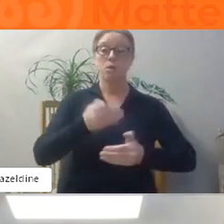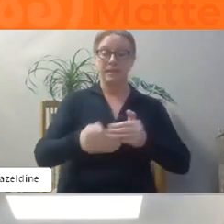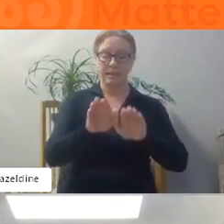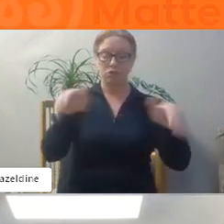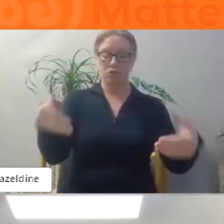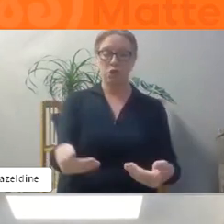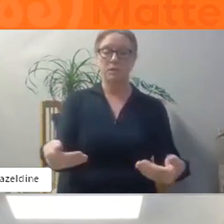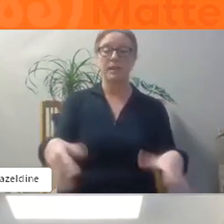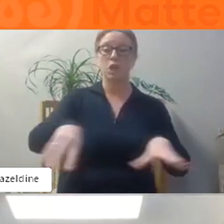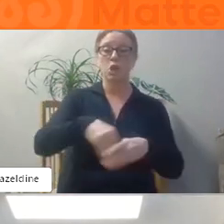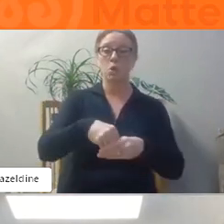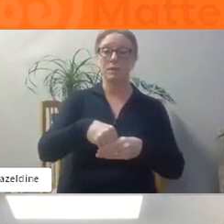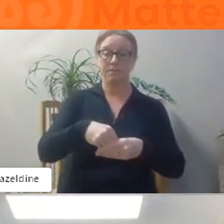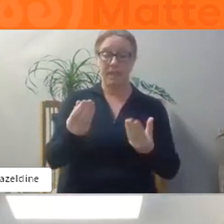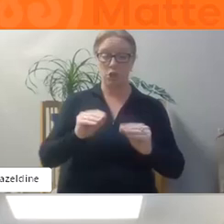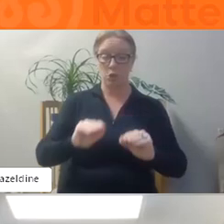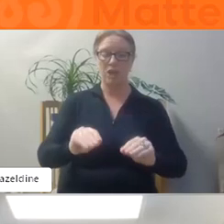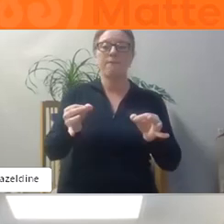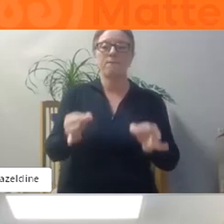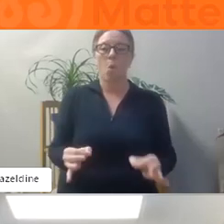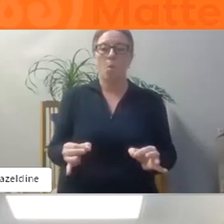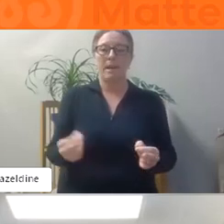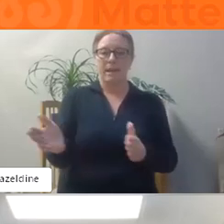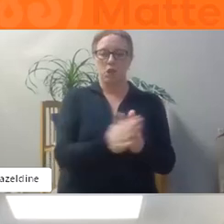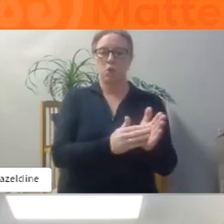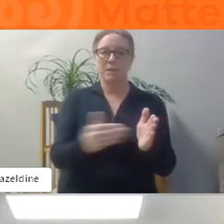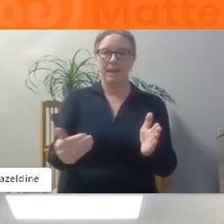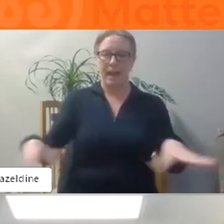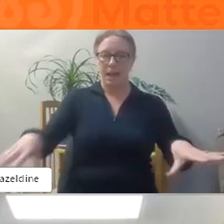formally in New Zealand, and inclusive pedagogies and inclusive schools